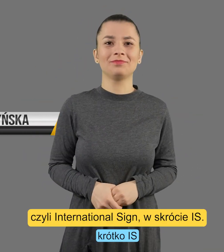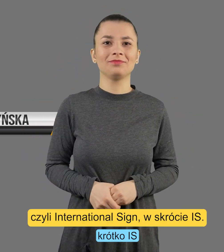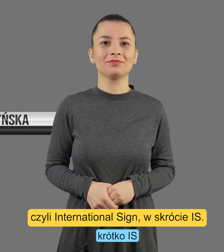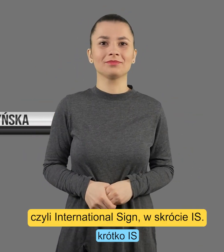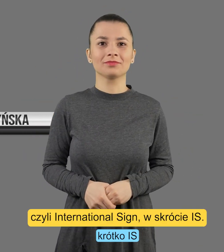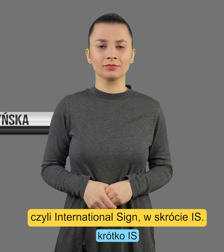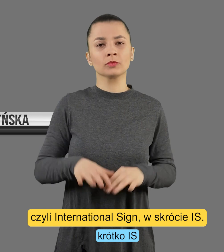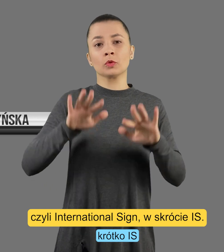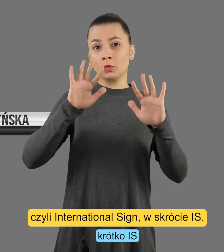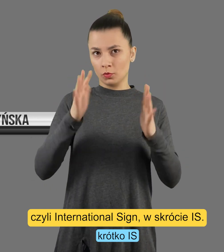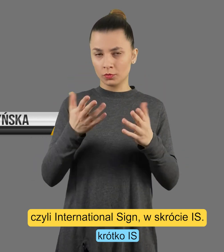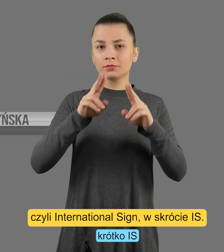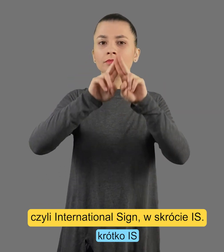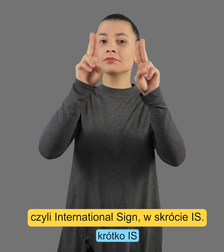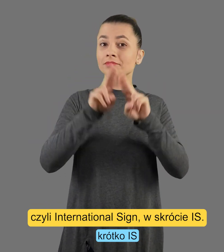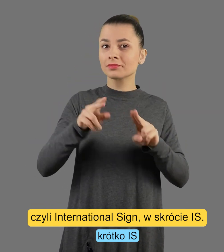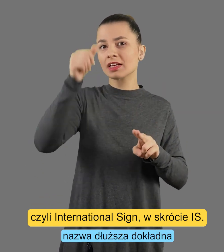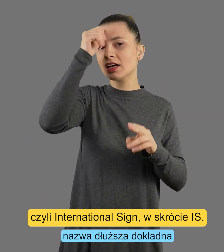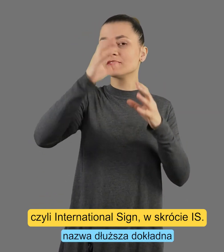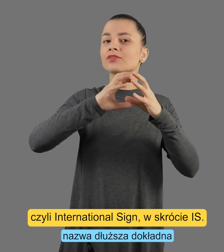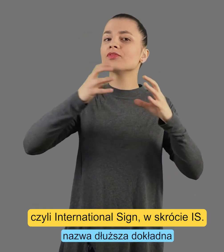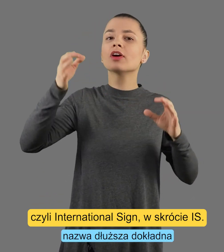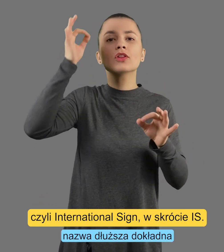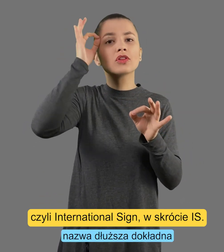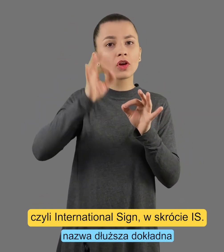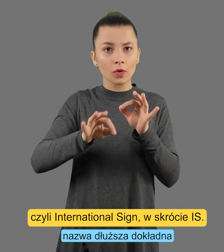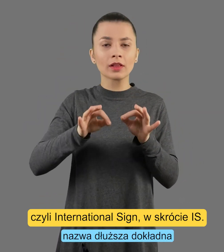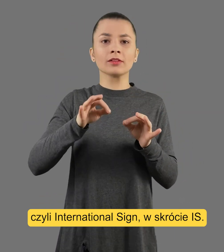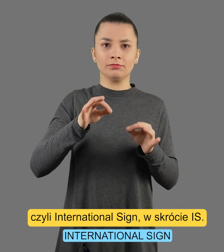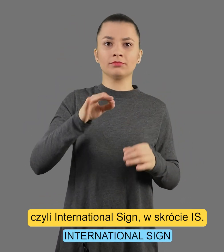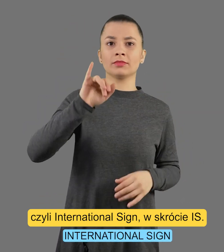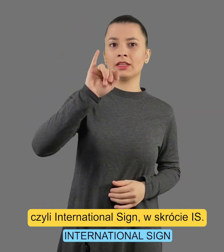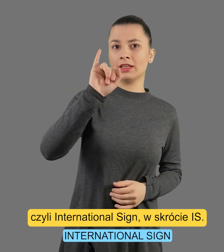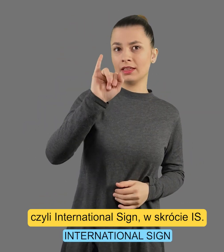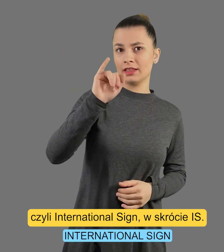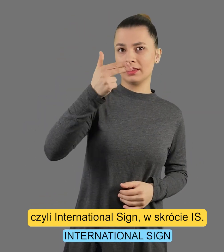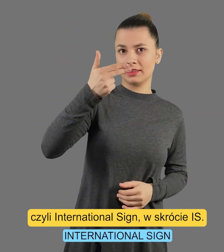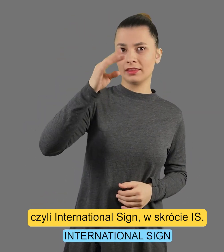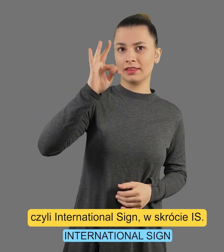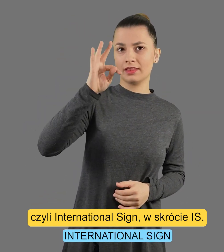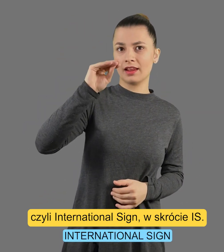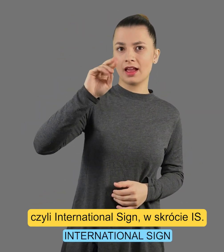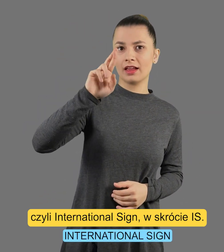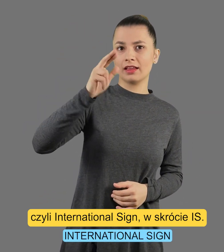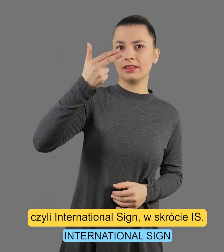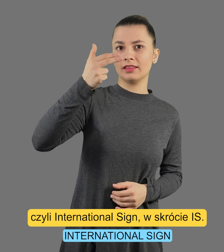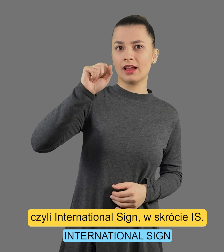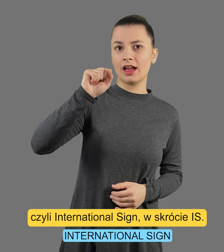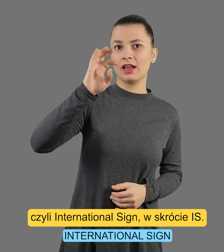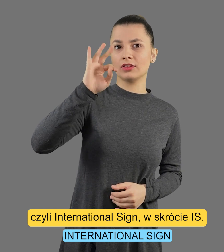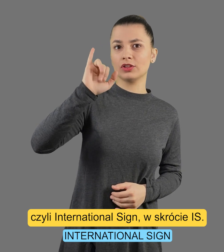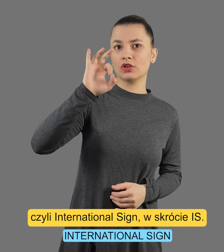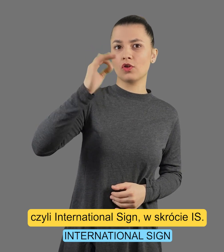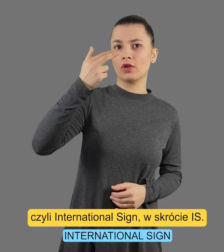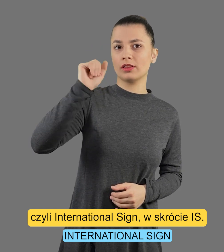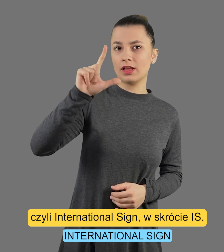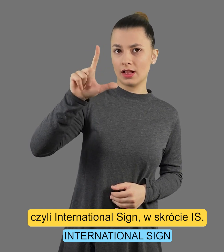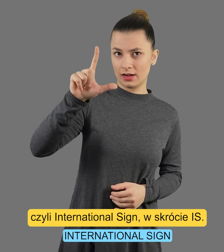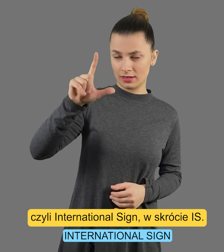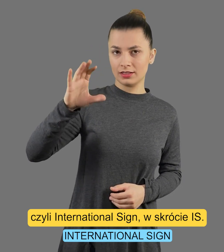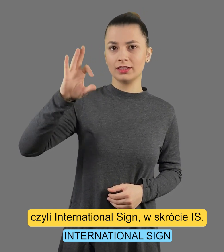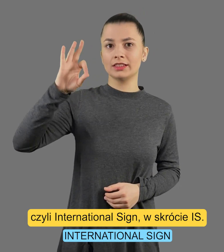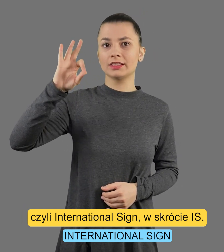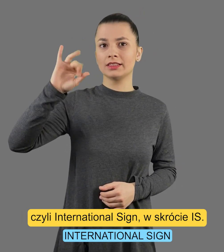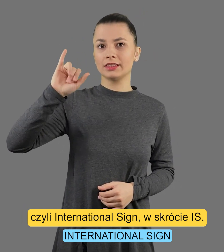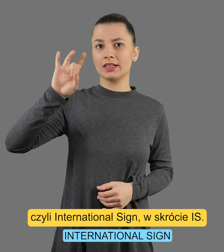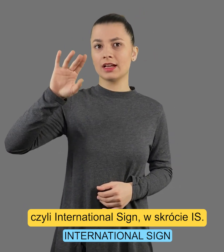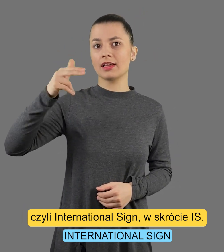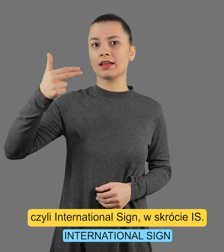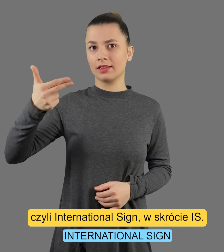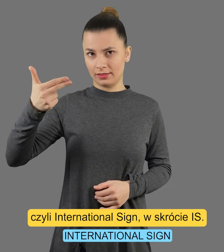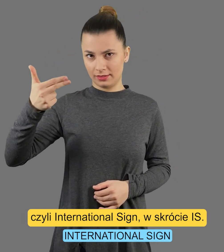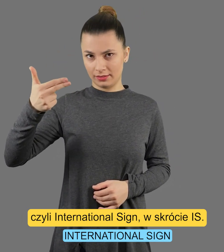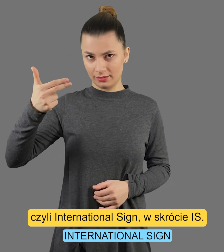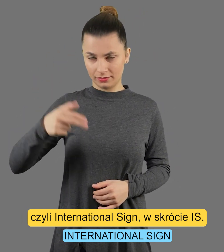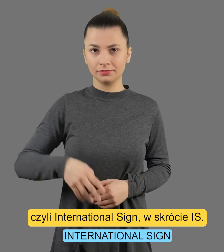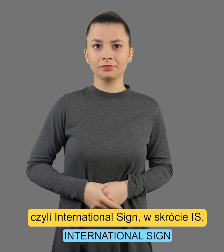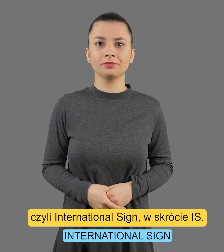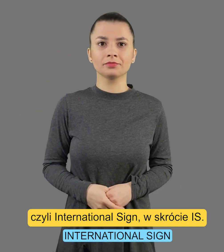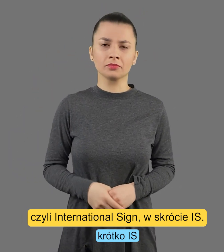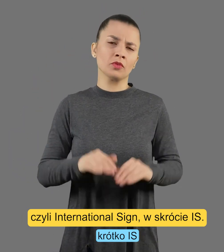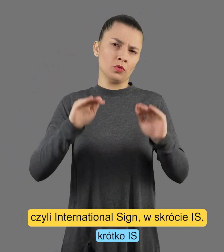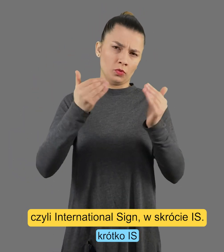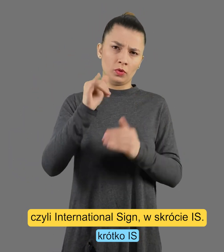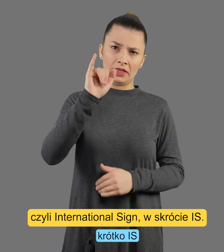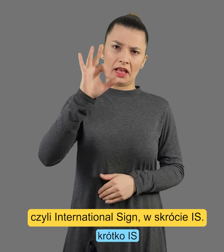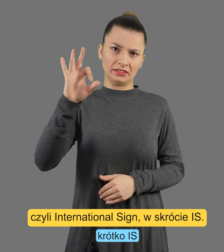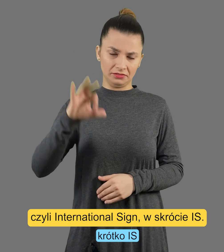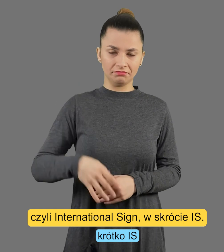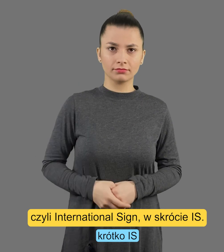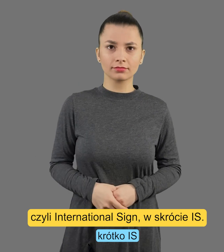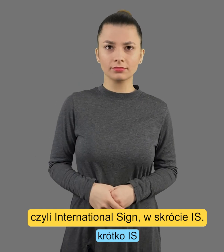International Sign - IS.